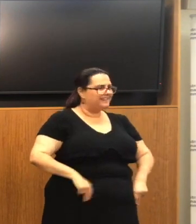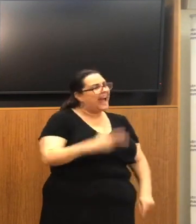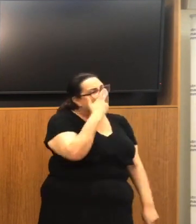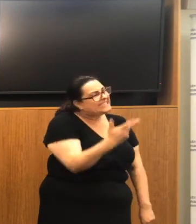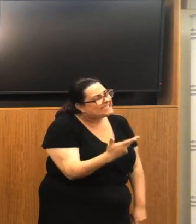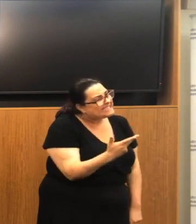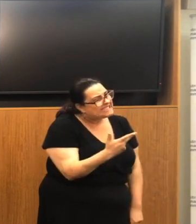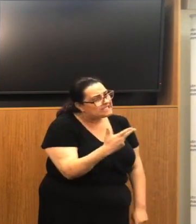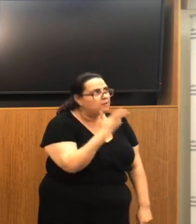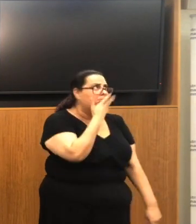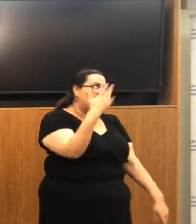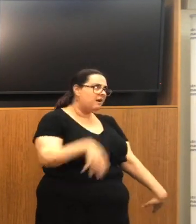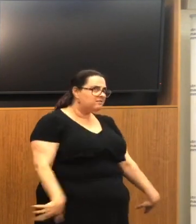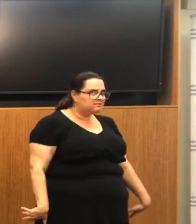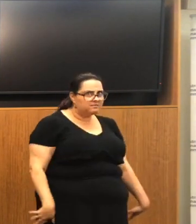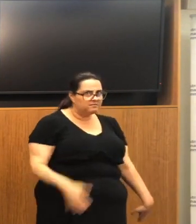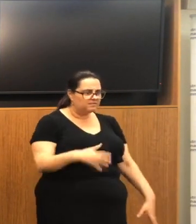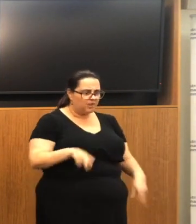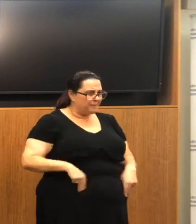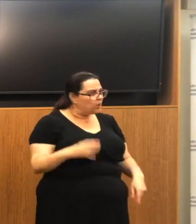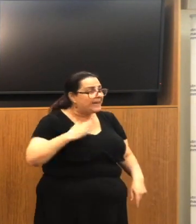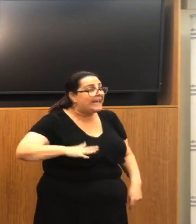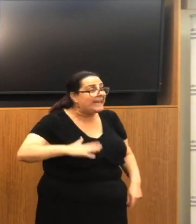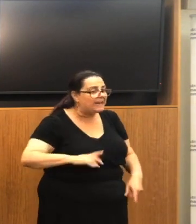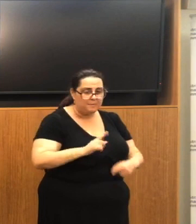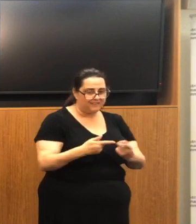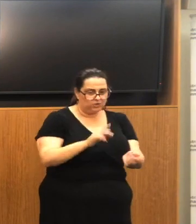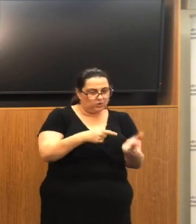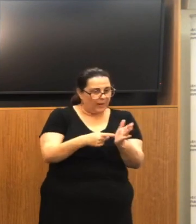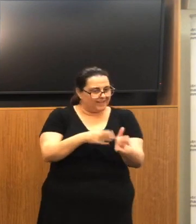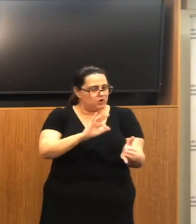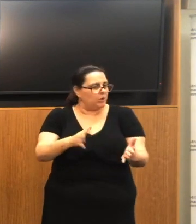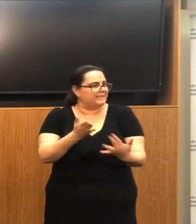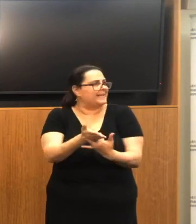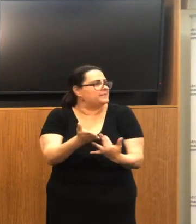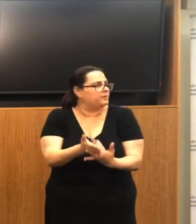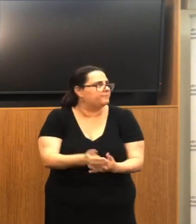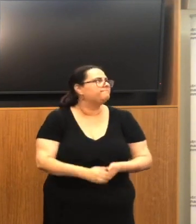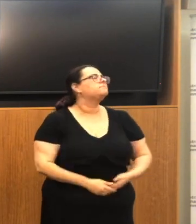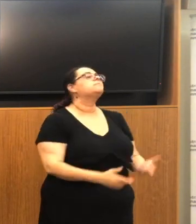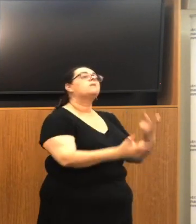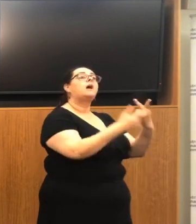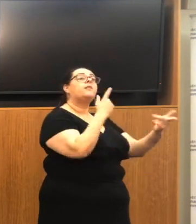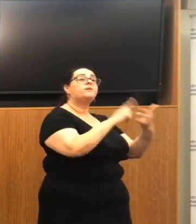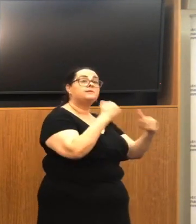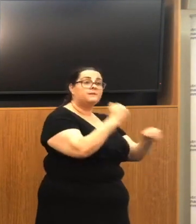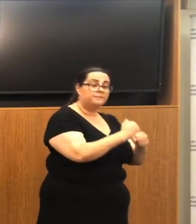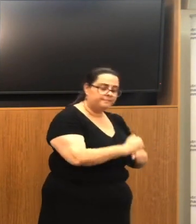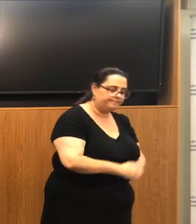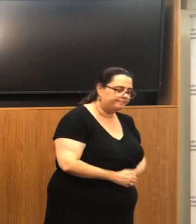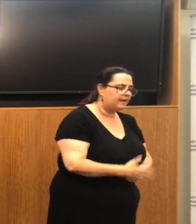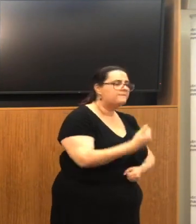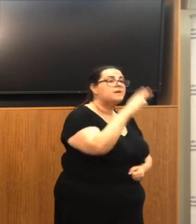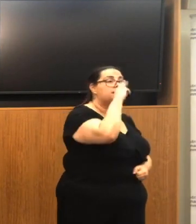feel like, and the indignity of that. We documented the case of a young man, Ameen,